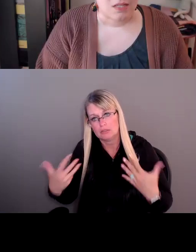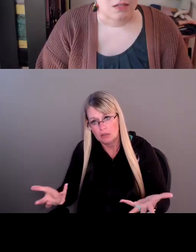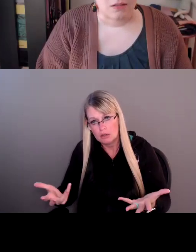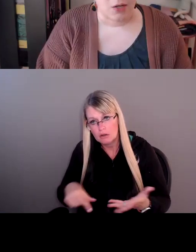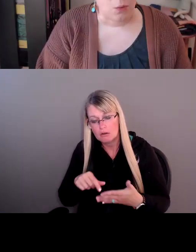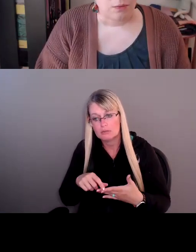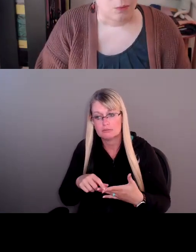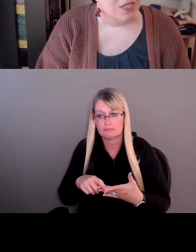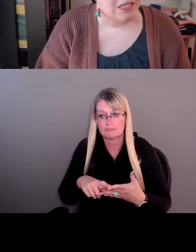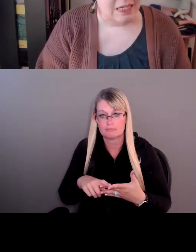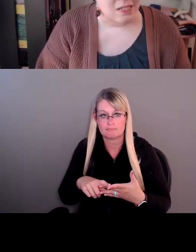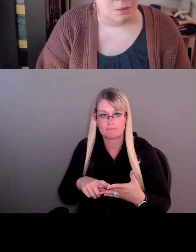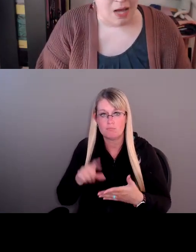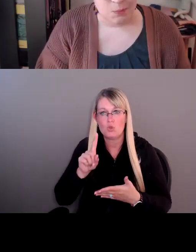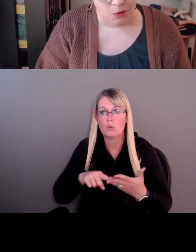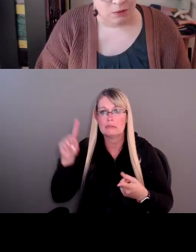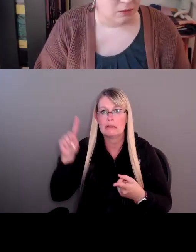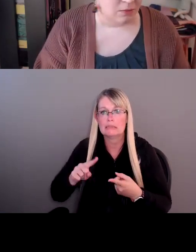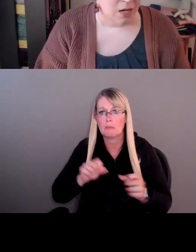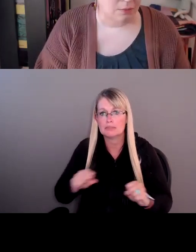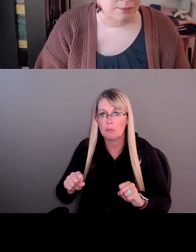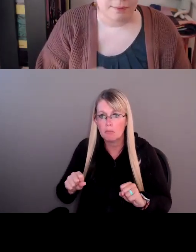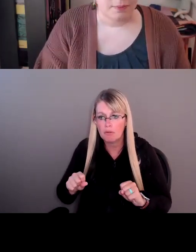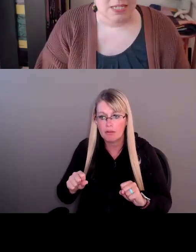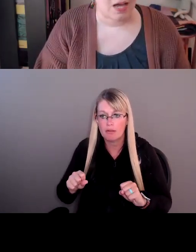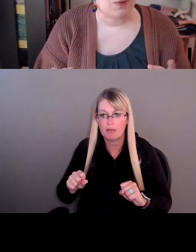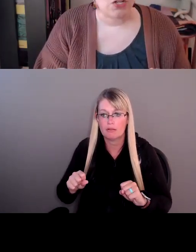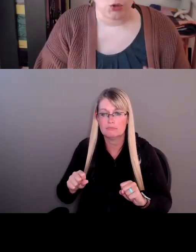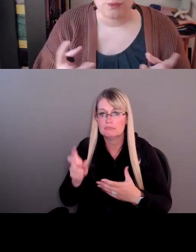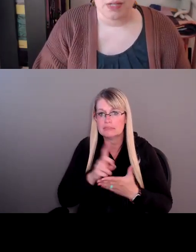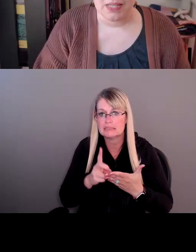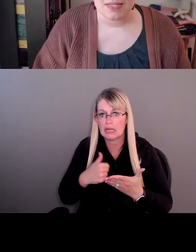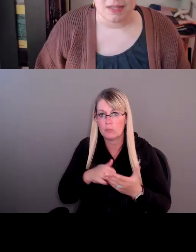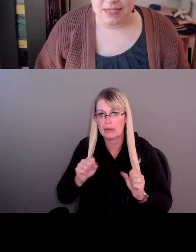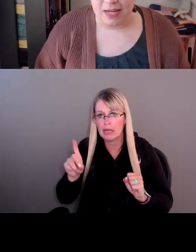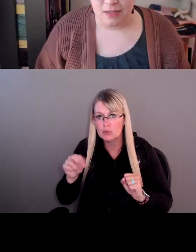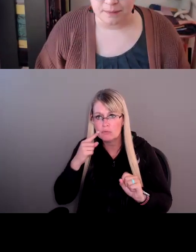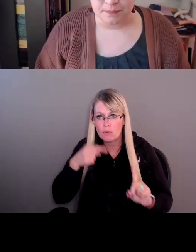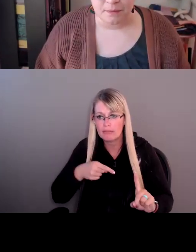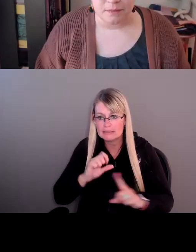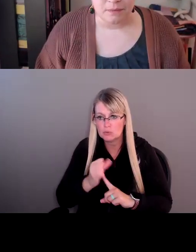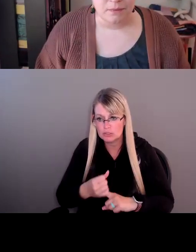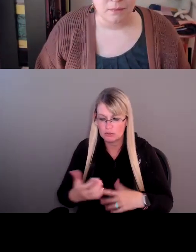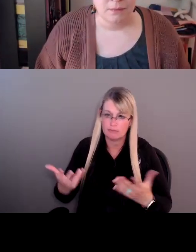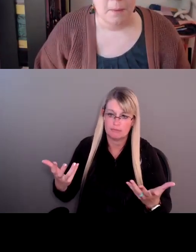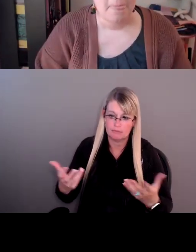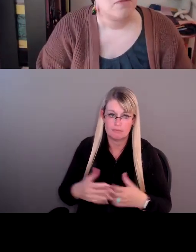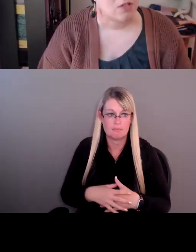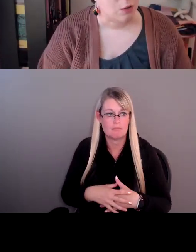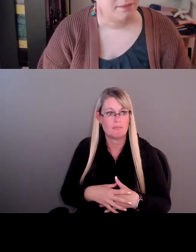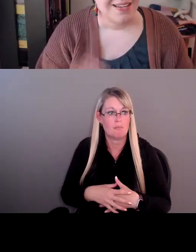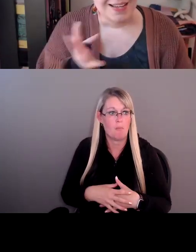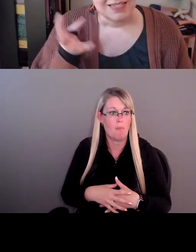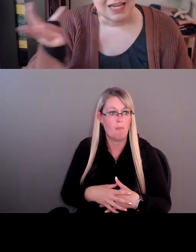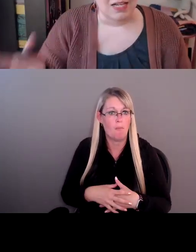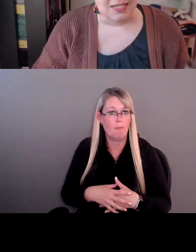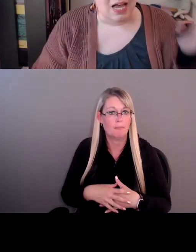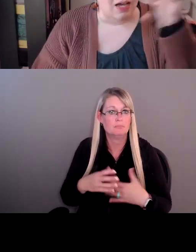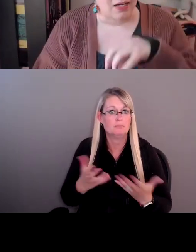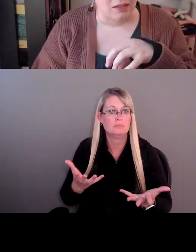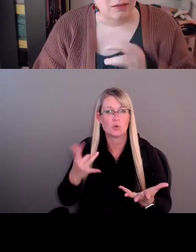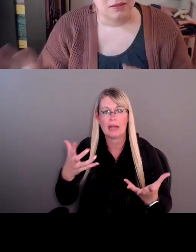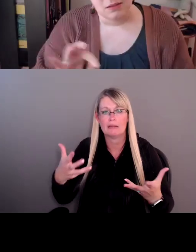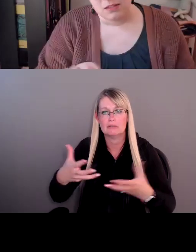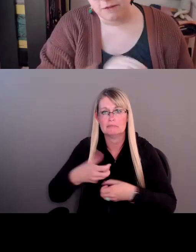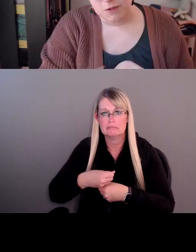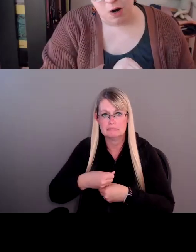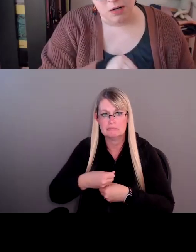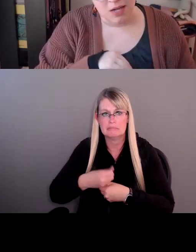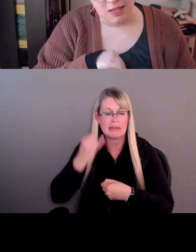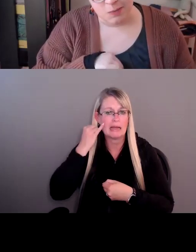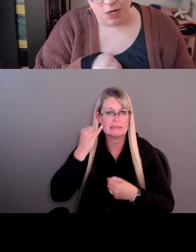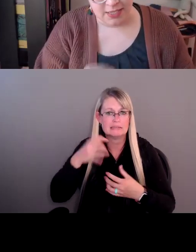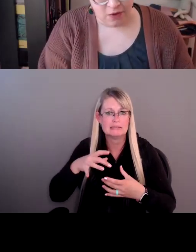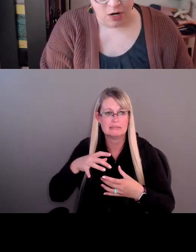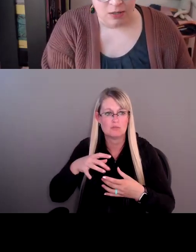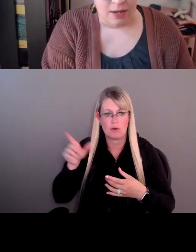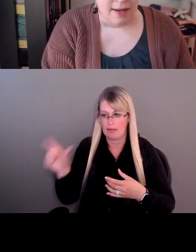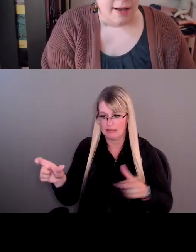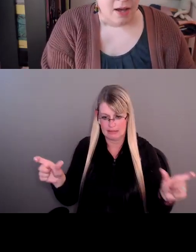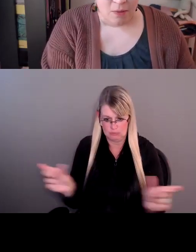is the least possible design we can do in this case to tie the first part together,